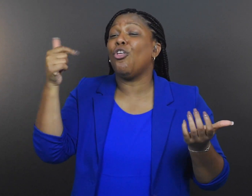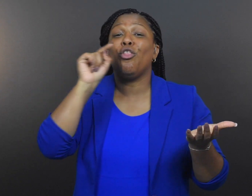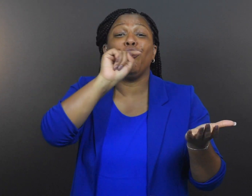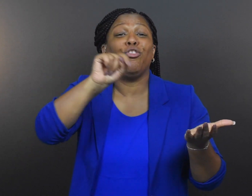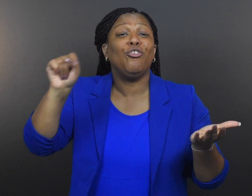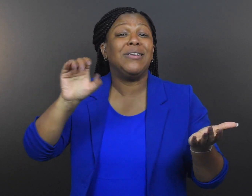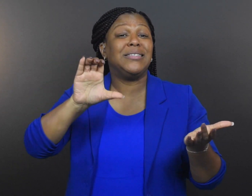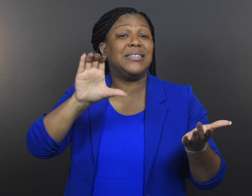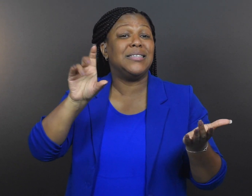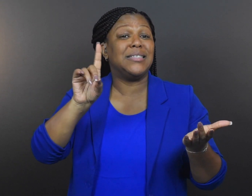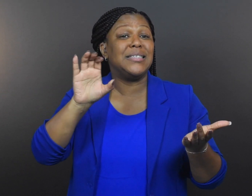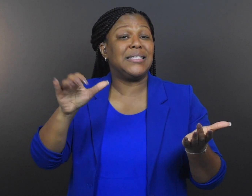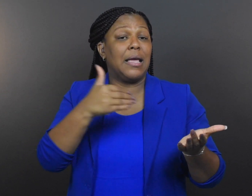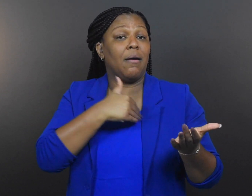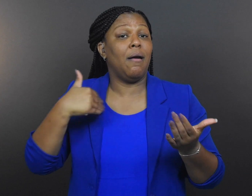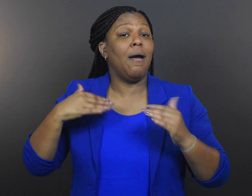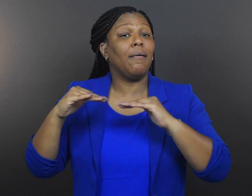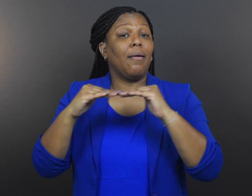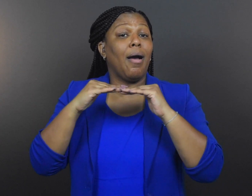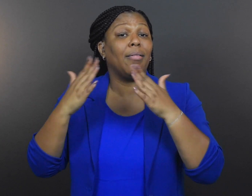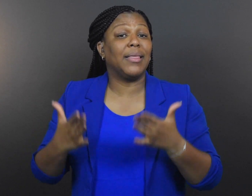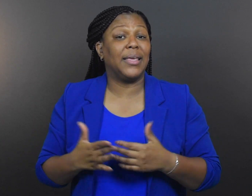which has made for some memorable moments on the job.